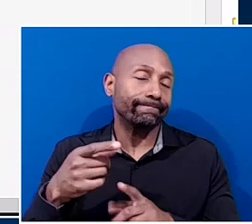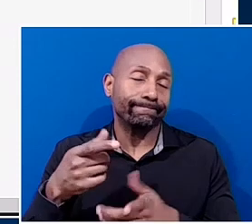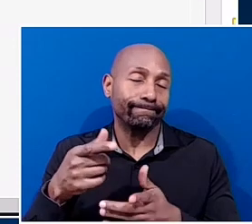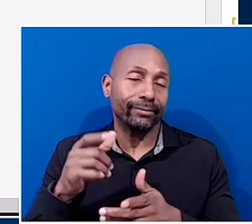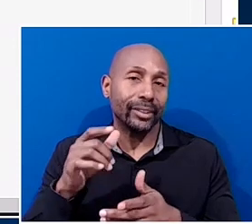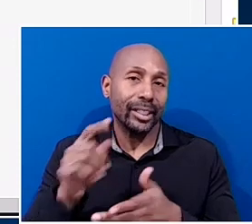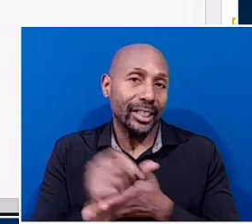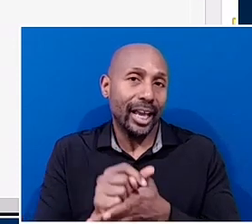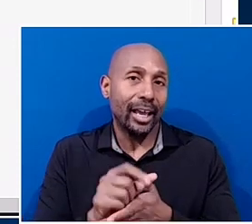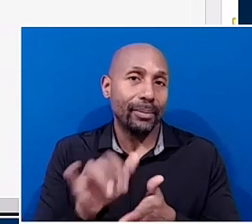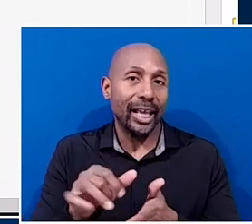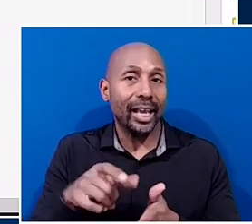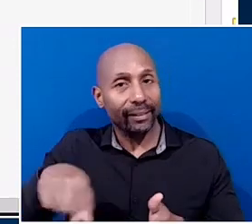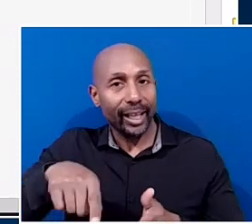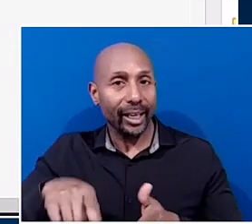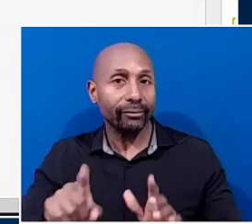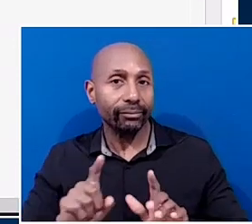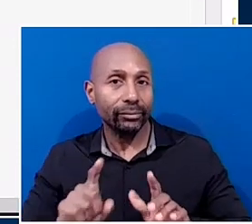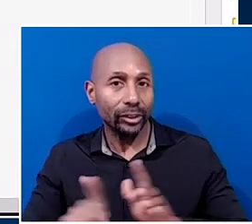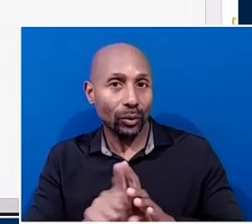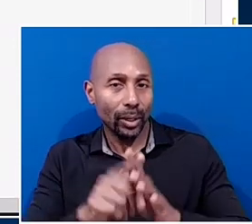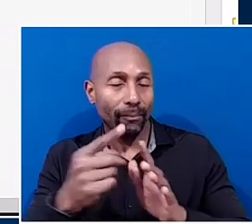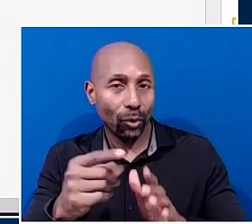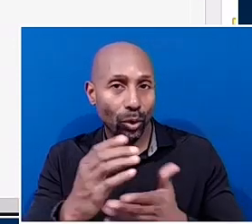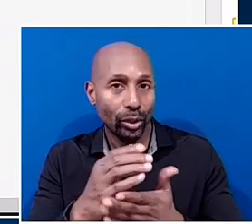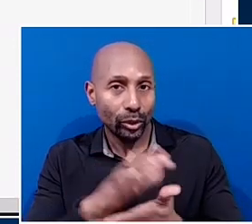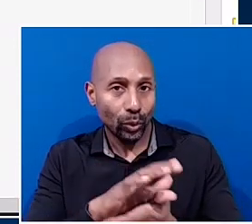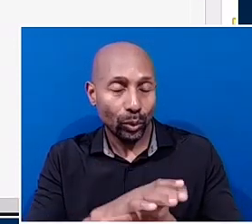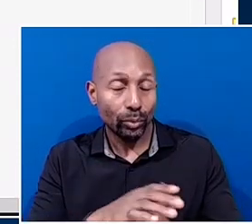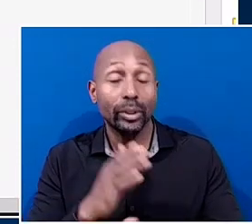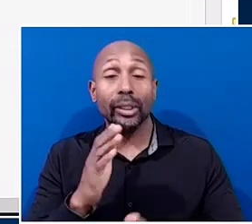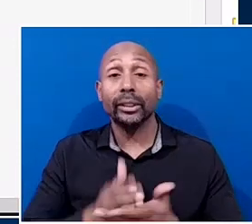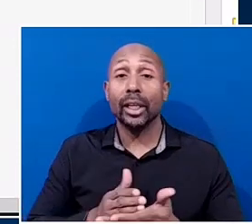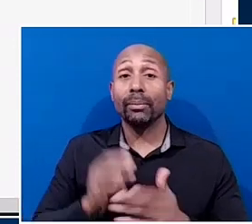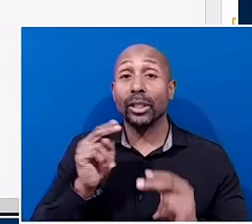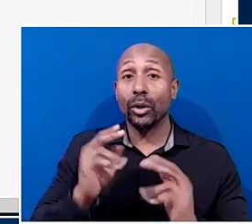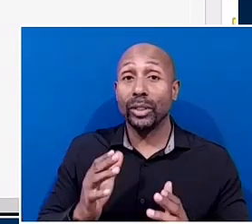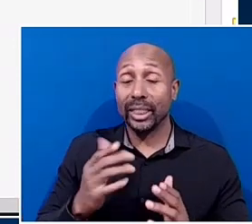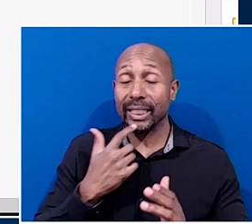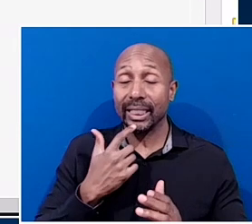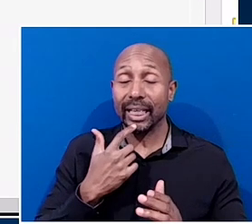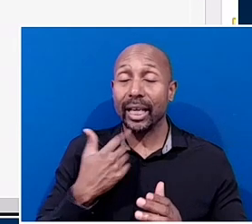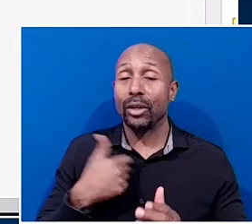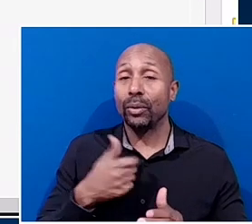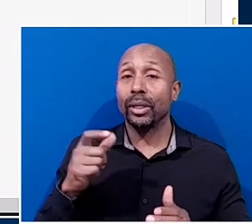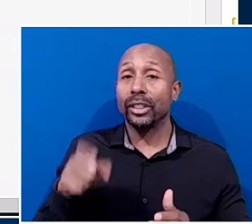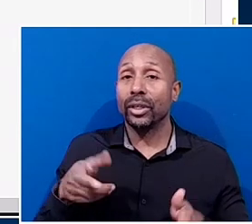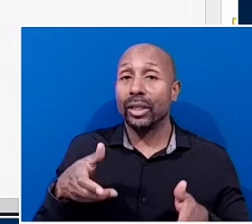proposed that we allow schools to leave some of those charges on a student's